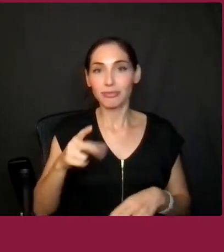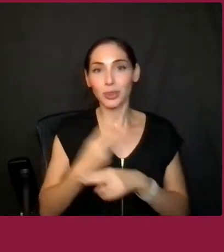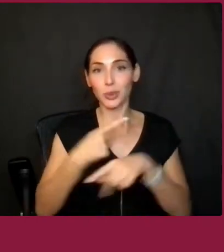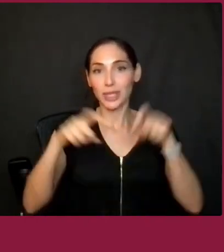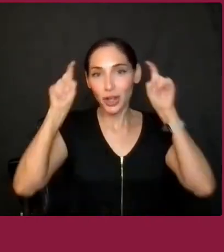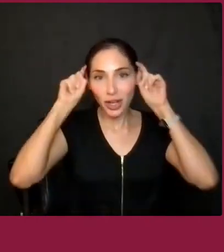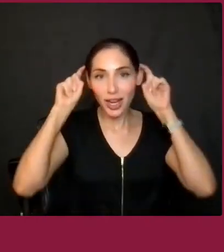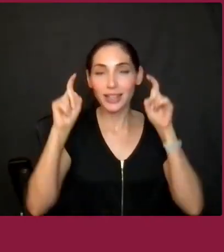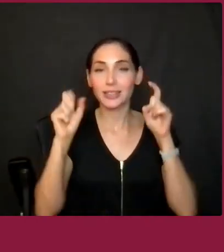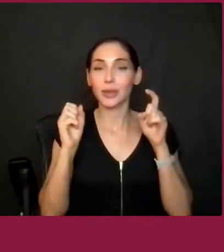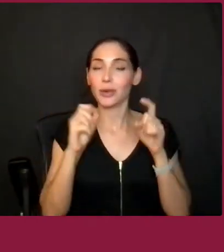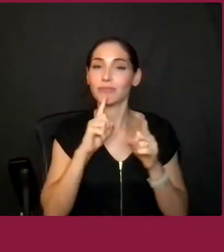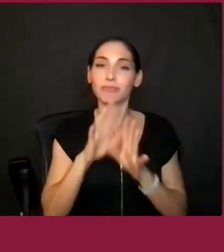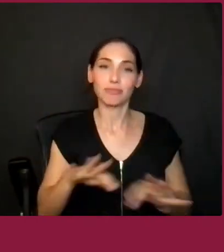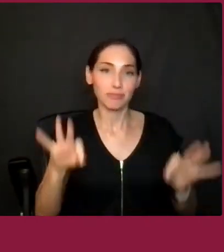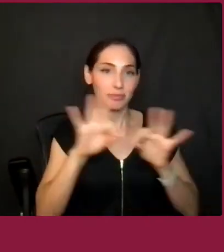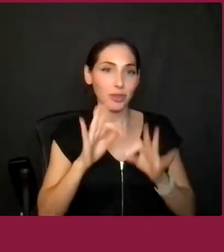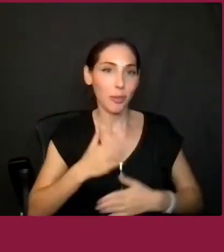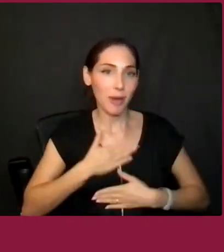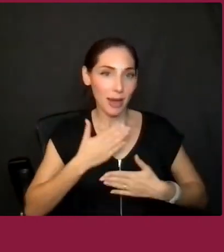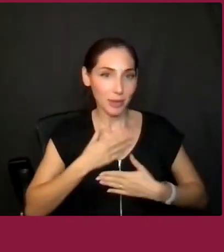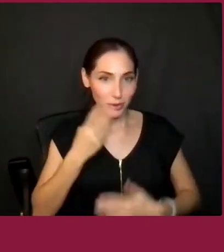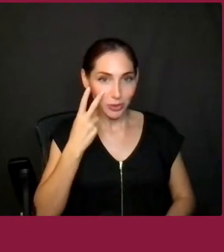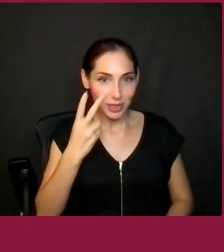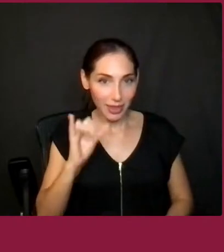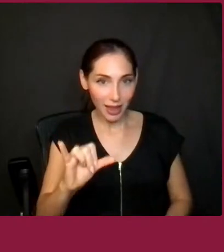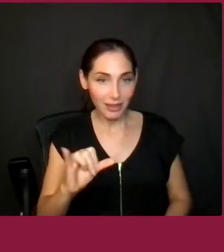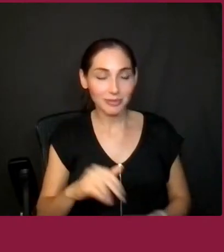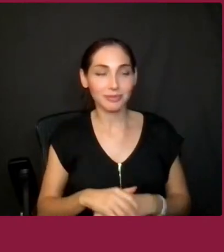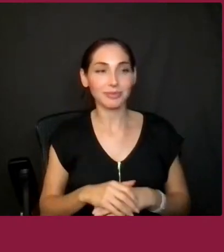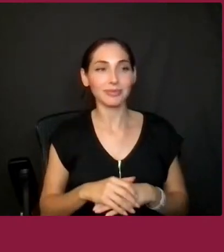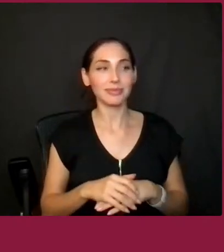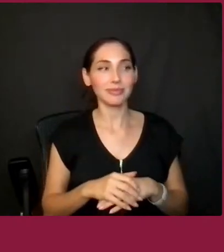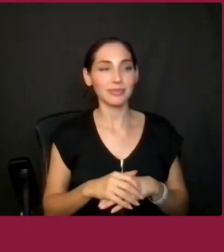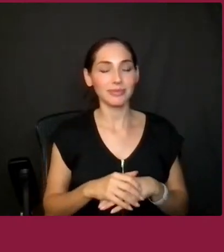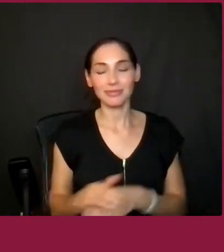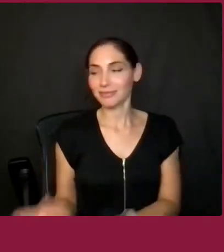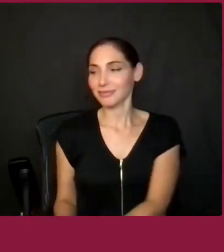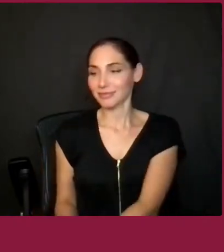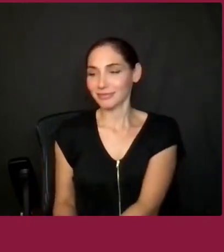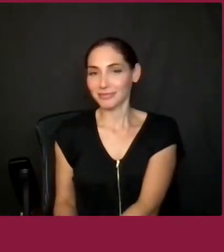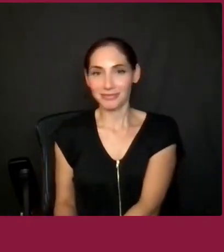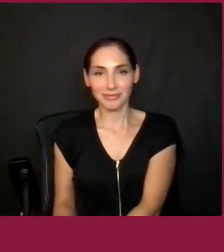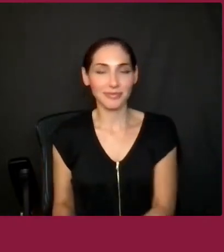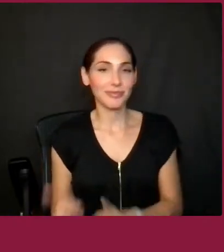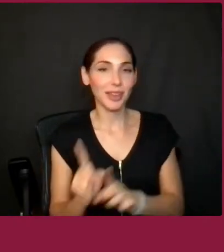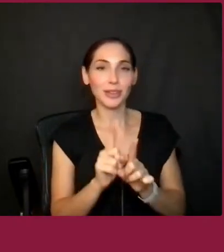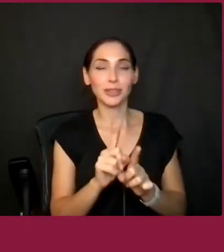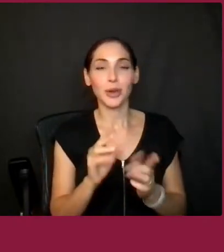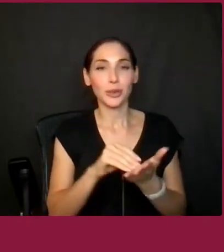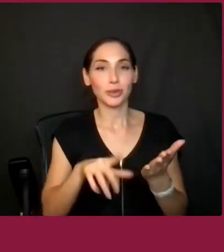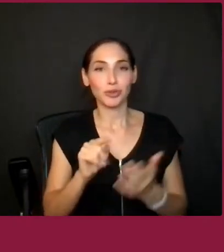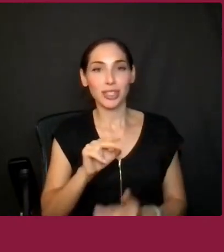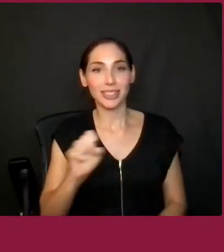and I'm glad to see that. And then, um, Trustee Rivera said that we're headed towards midterms,